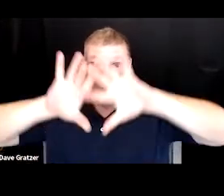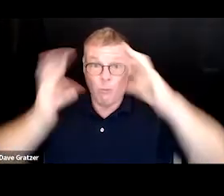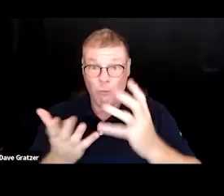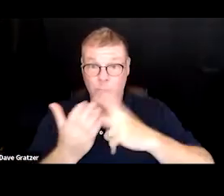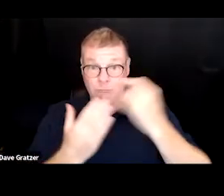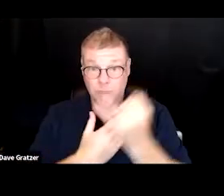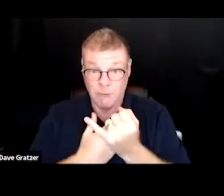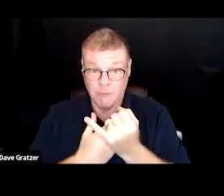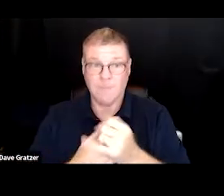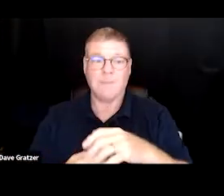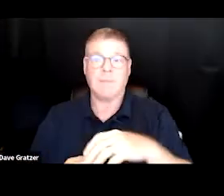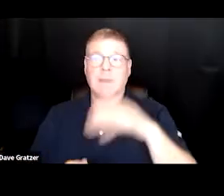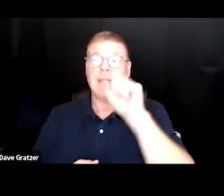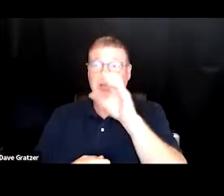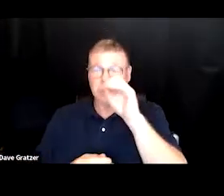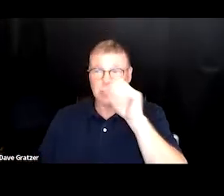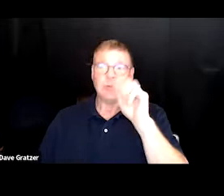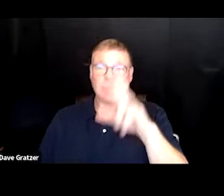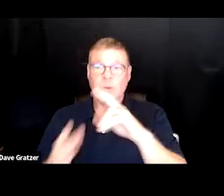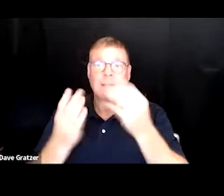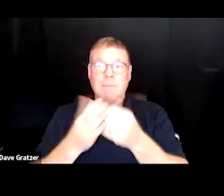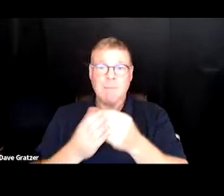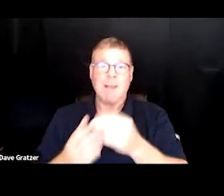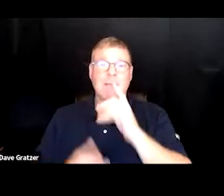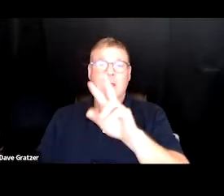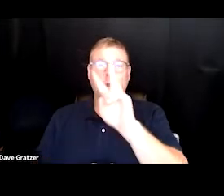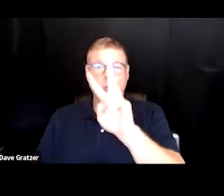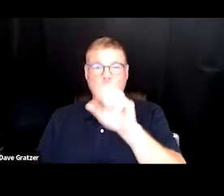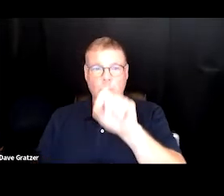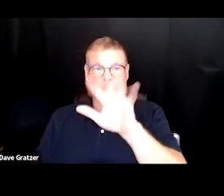that SOR dollars or those SOR dollars are 2.5 million.